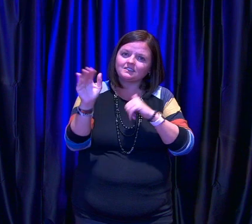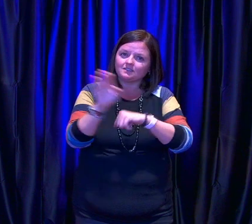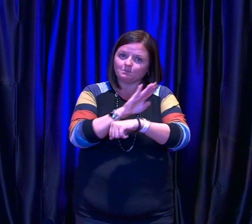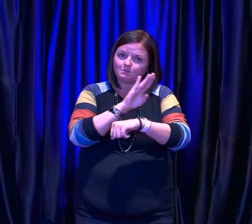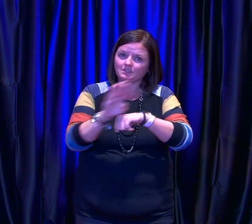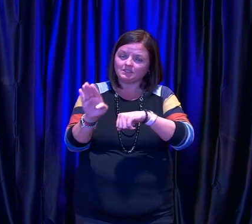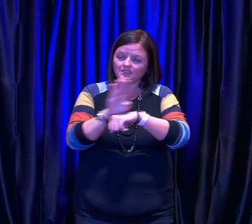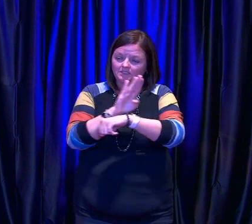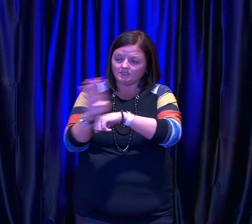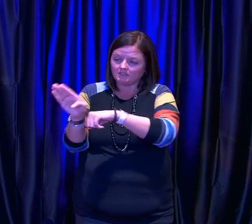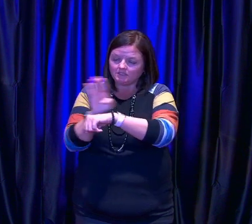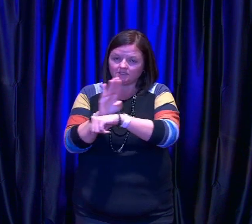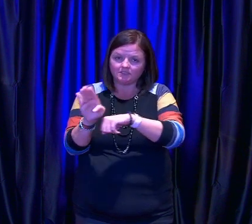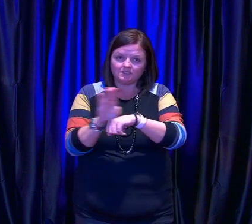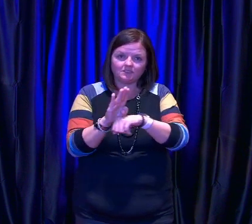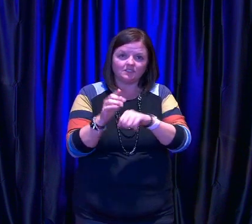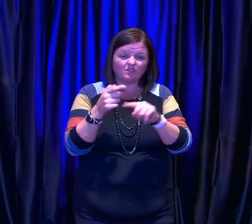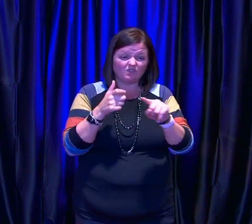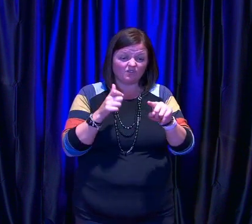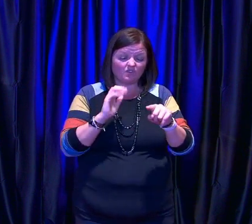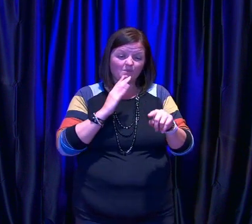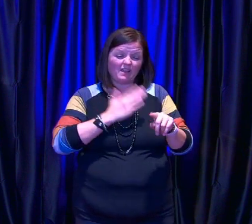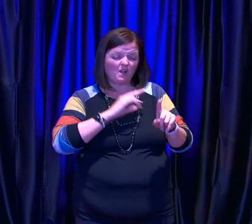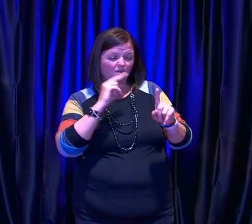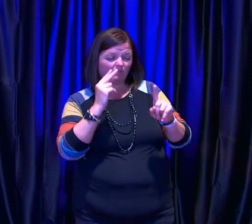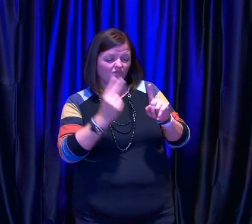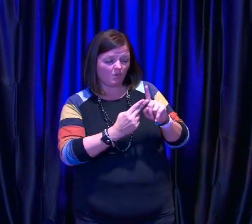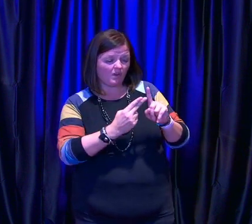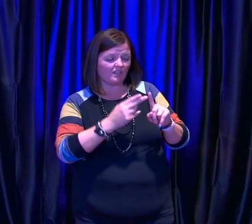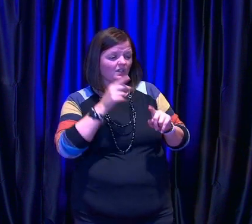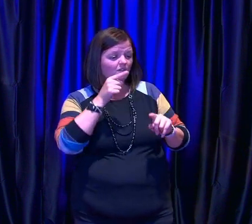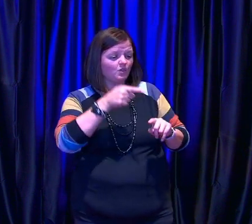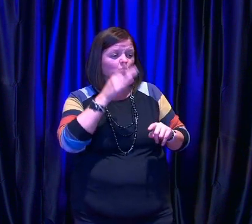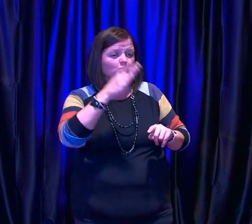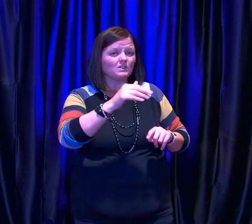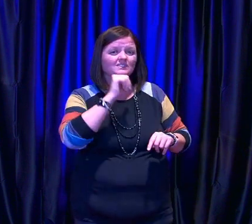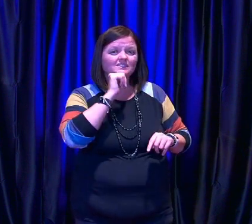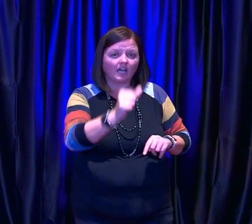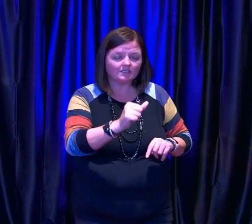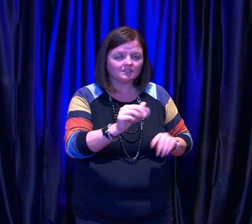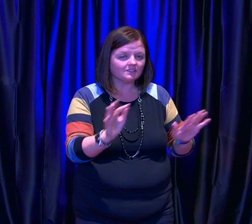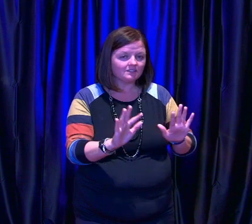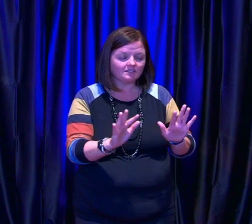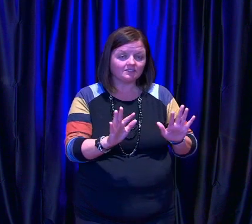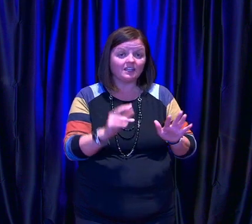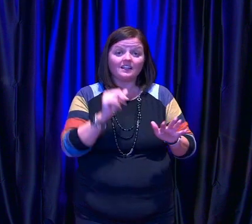that that is from the standpoint of thou shalt not now that doesn't mean that